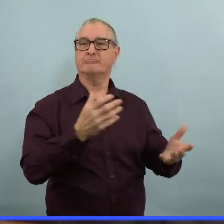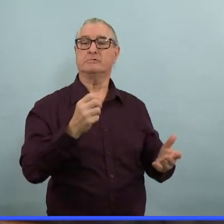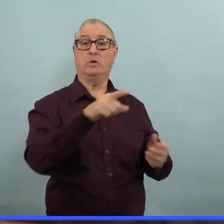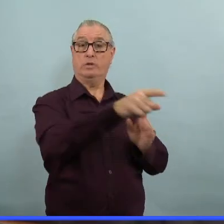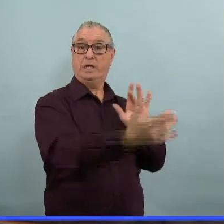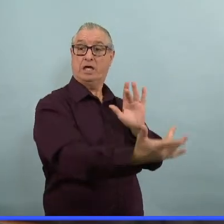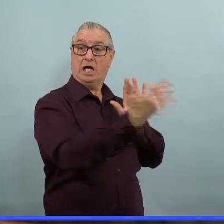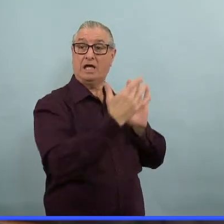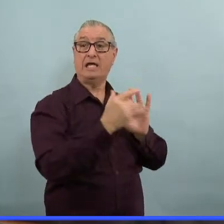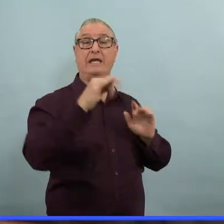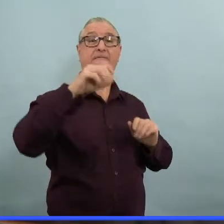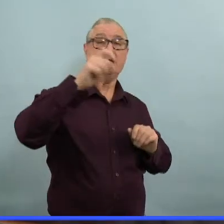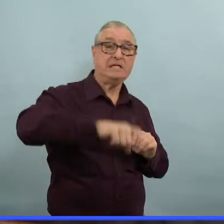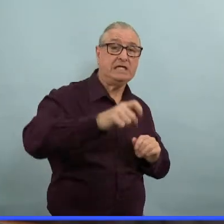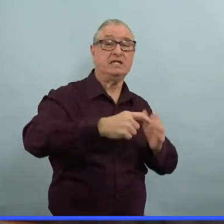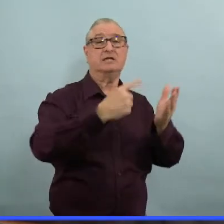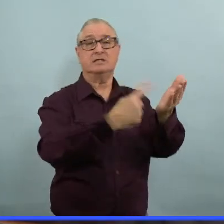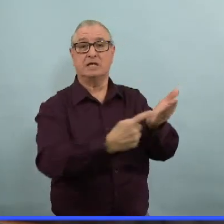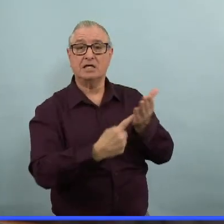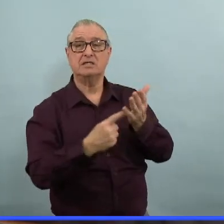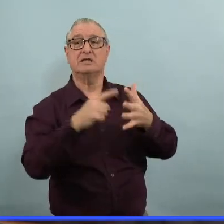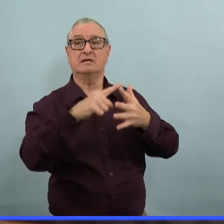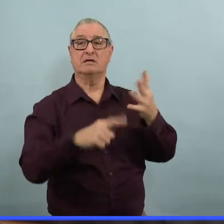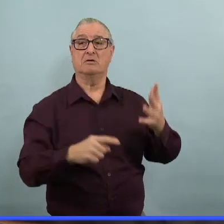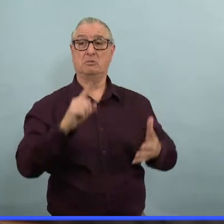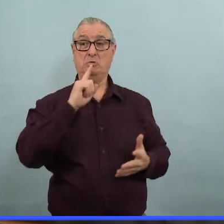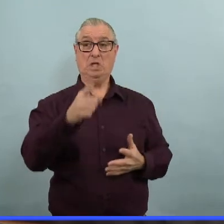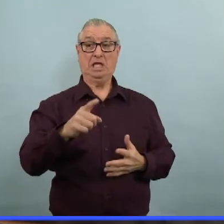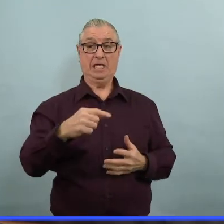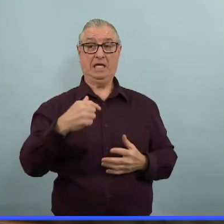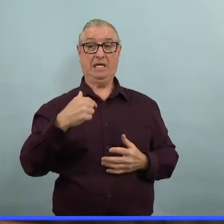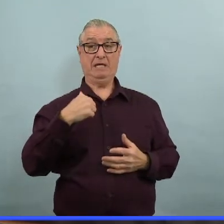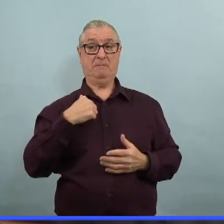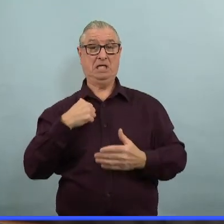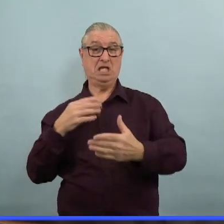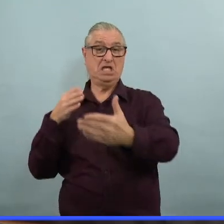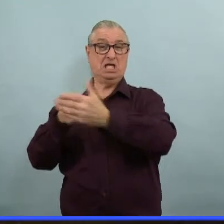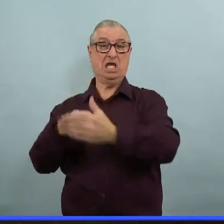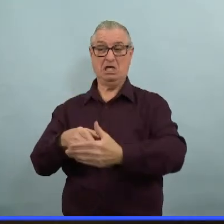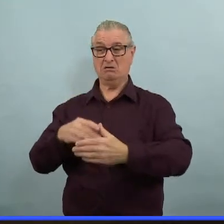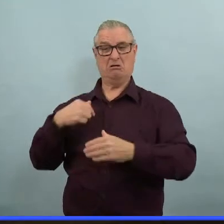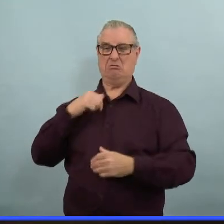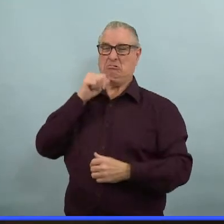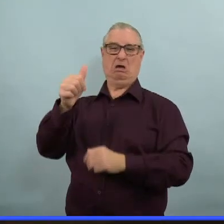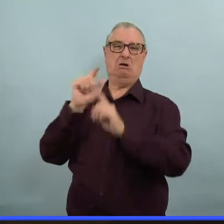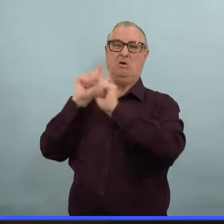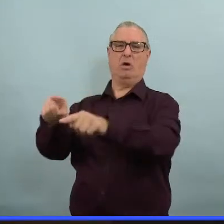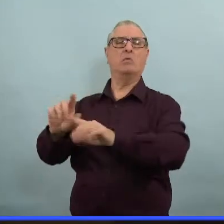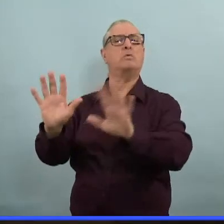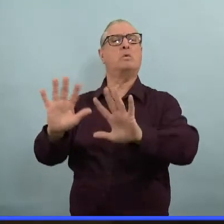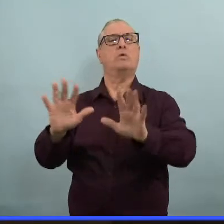that it's basically been out of uh an abundance of caution i would say premiere in mid-december